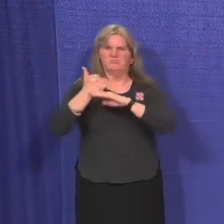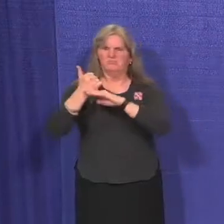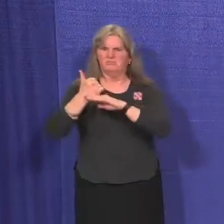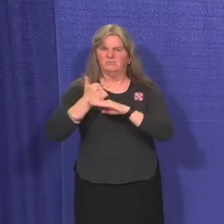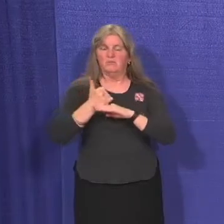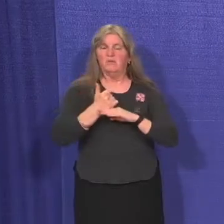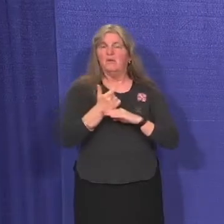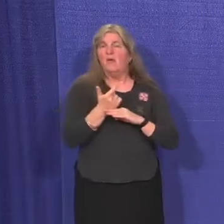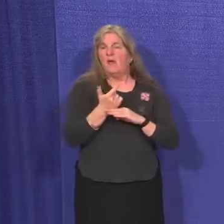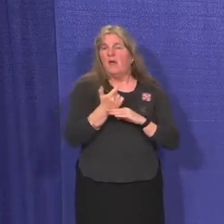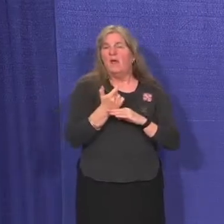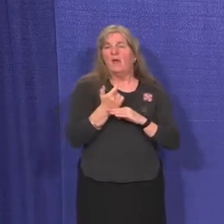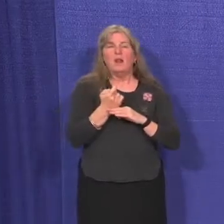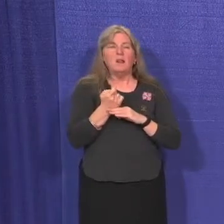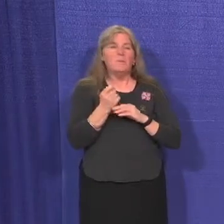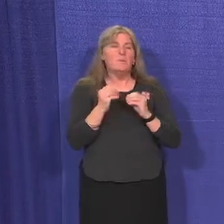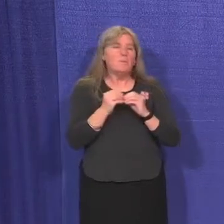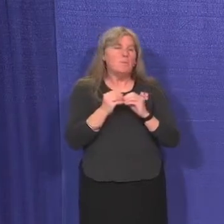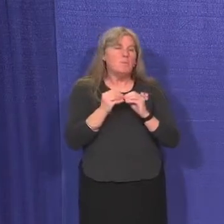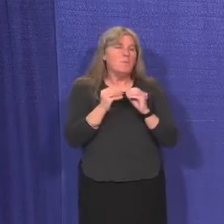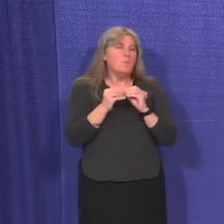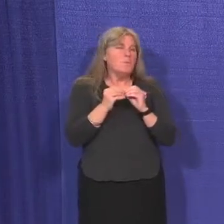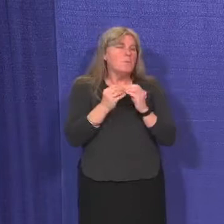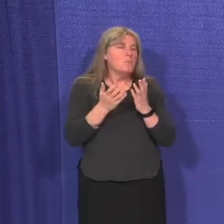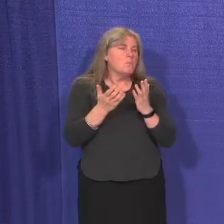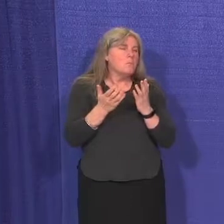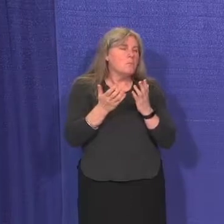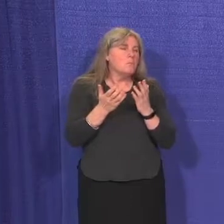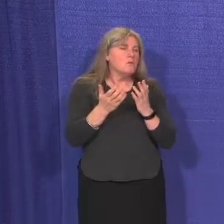Anything we had is in addition